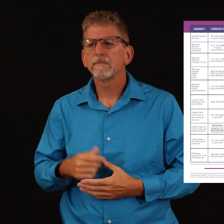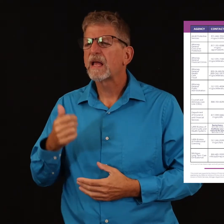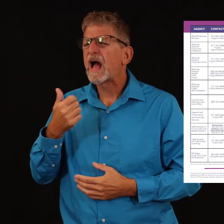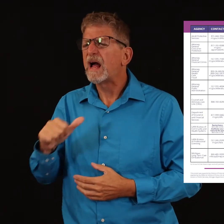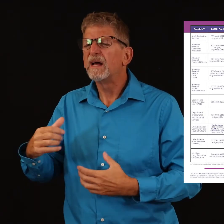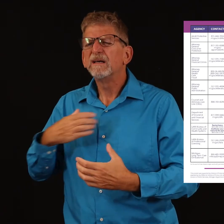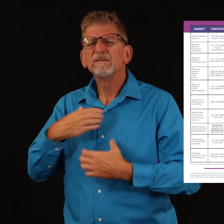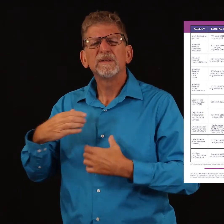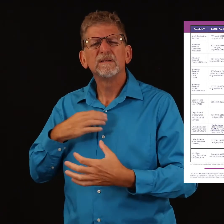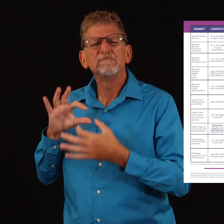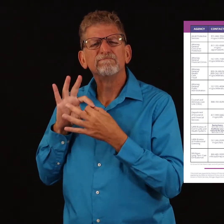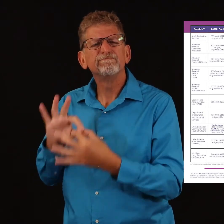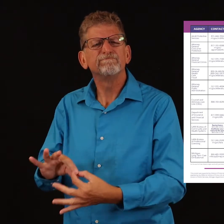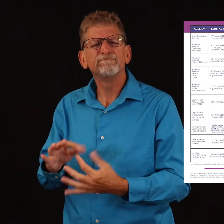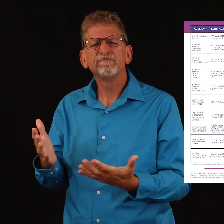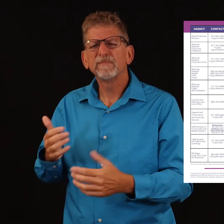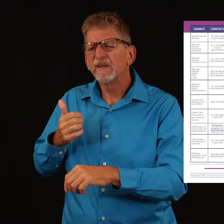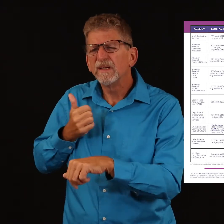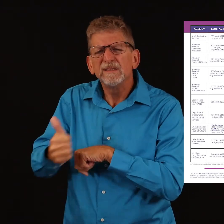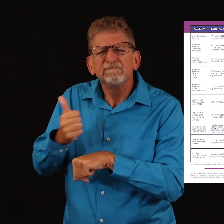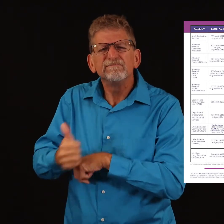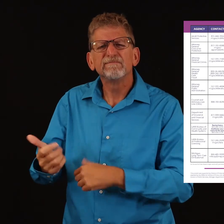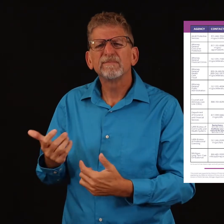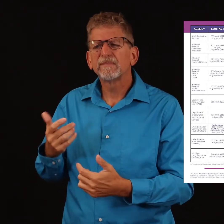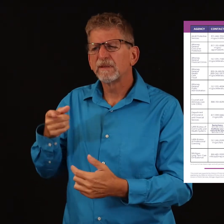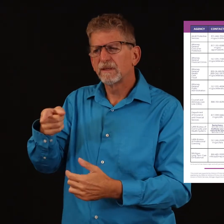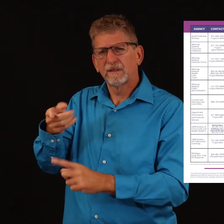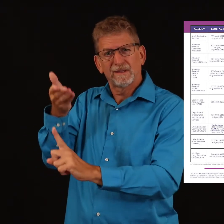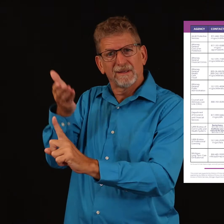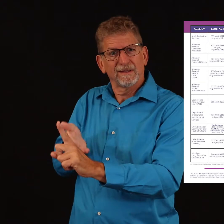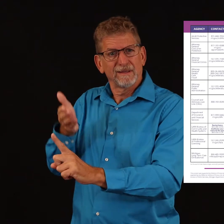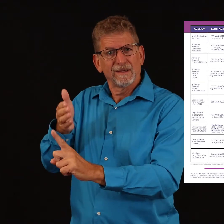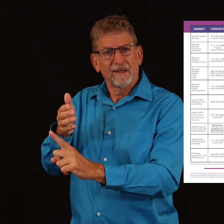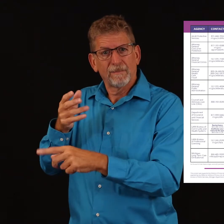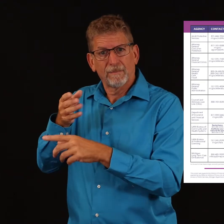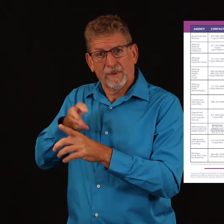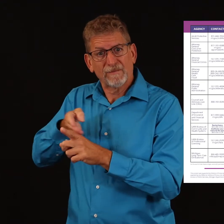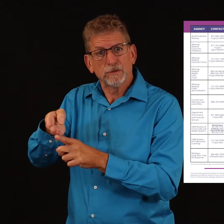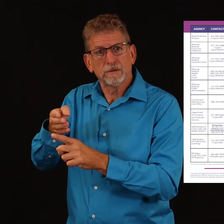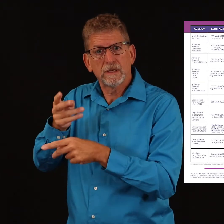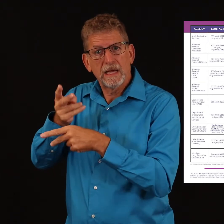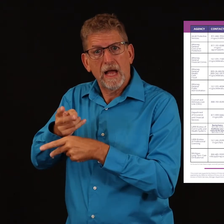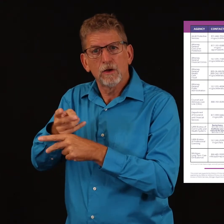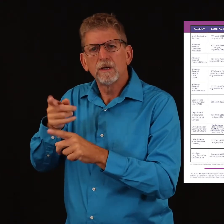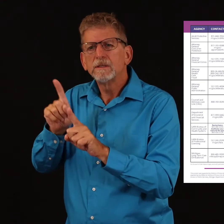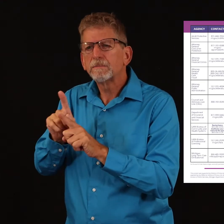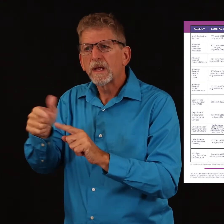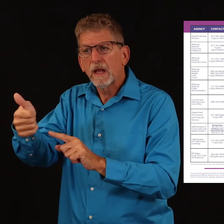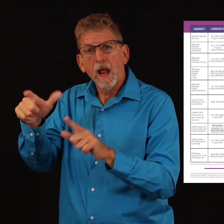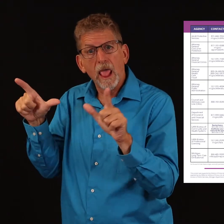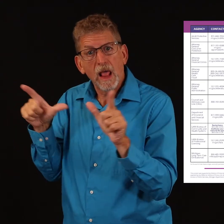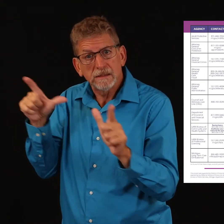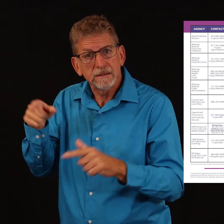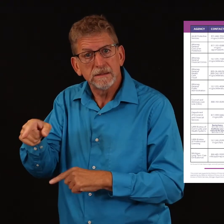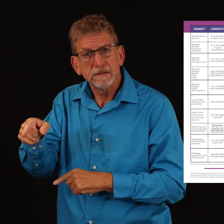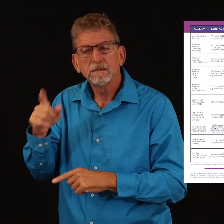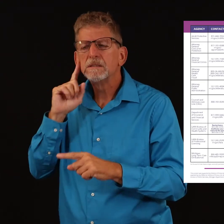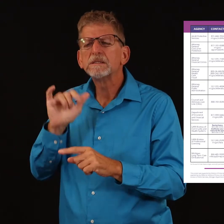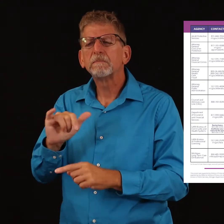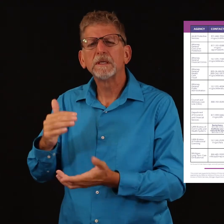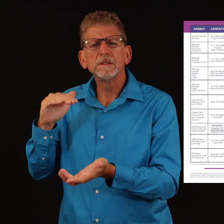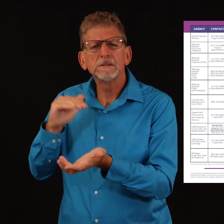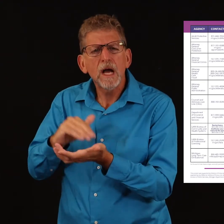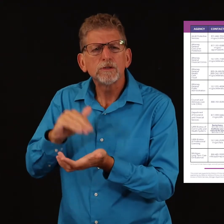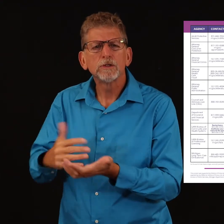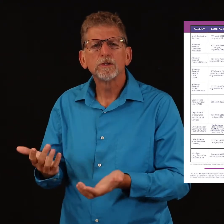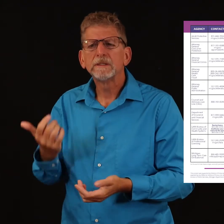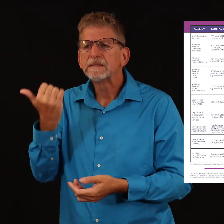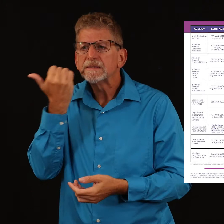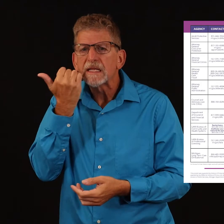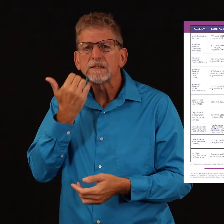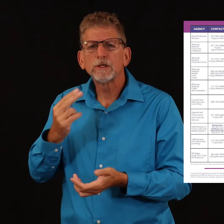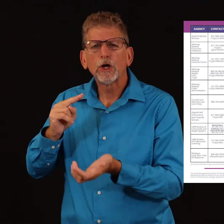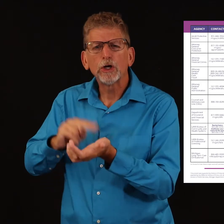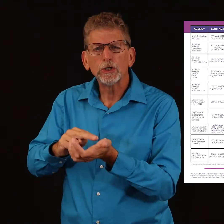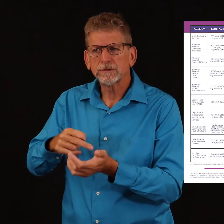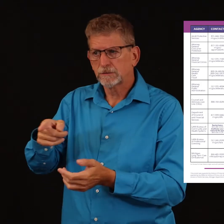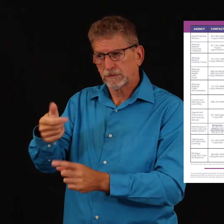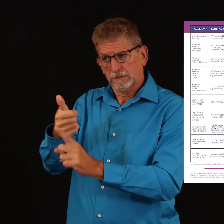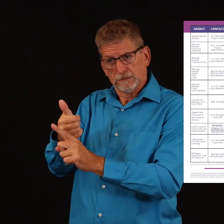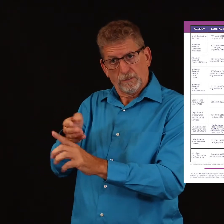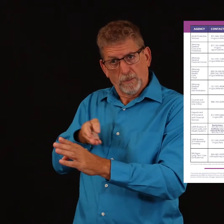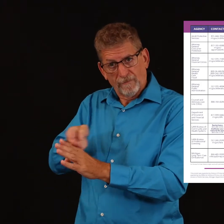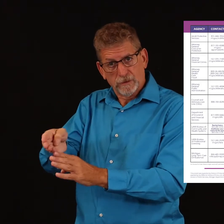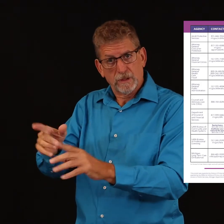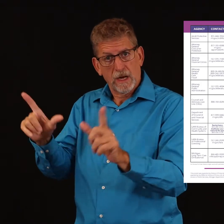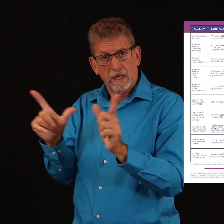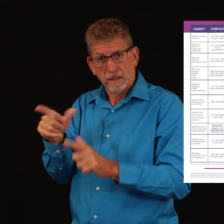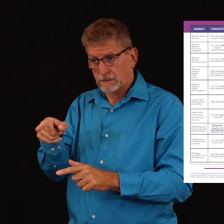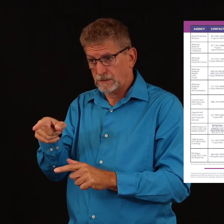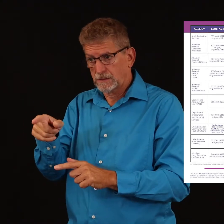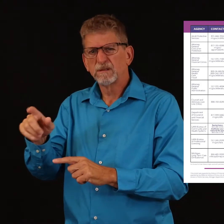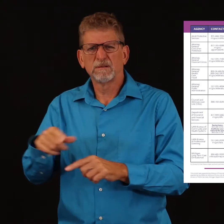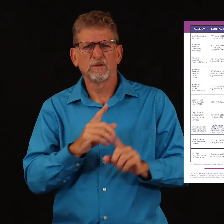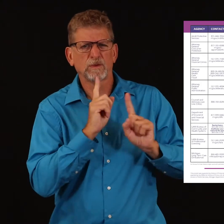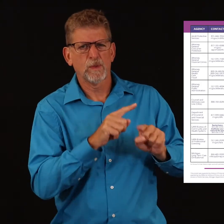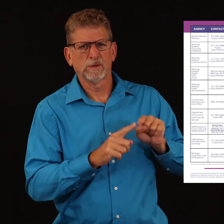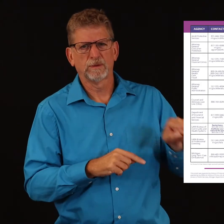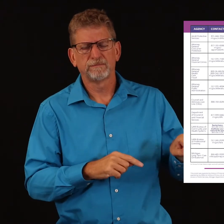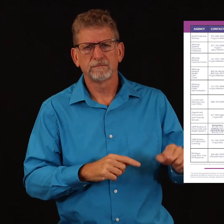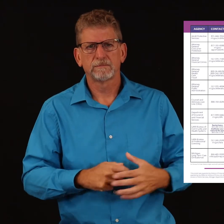Report complaints and accusations against licensed care professionals (doctors, dentists, nurses, etc.)